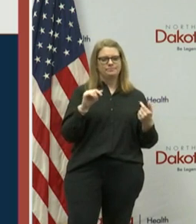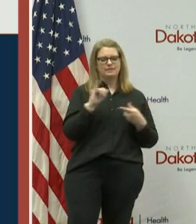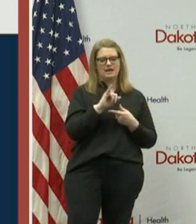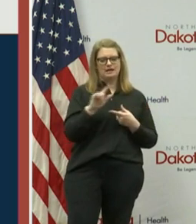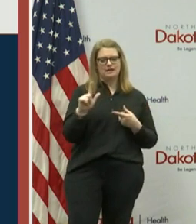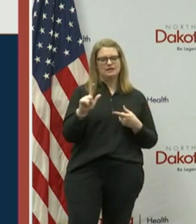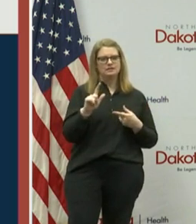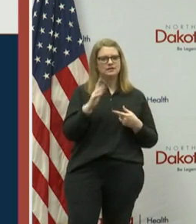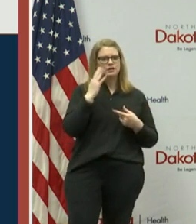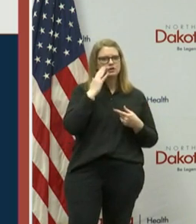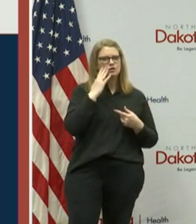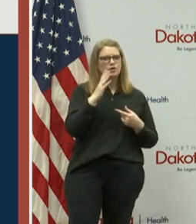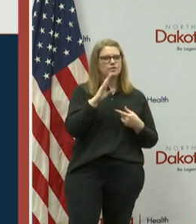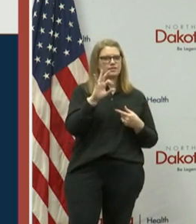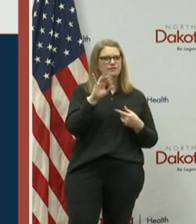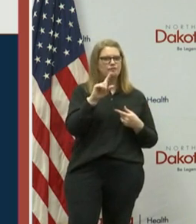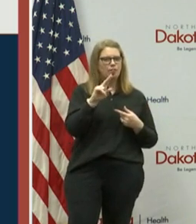WE HAVEN'T SHARED THE CHARTS